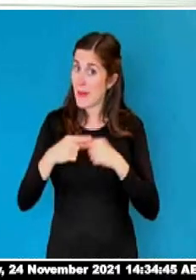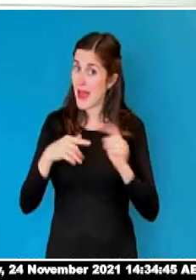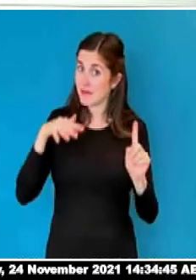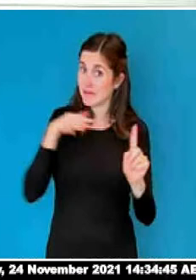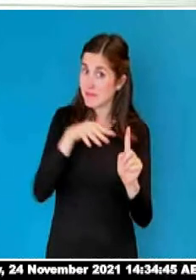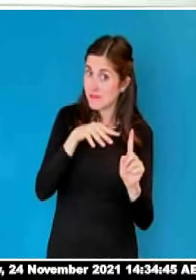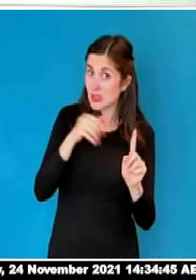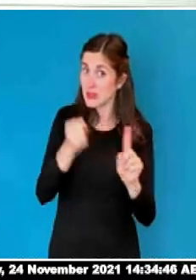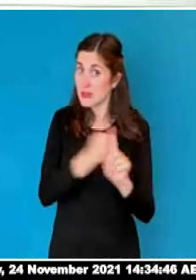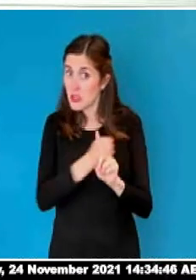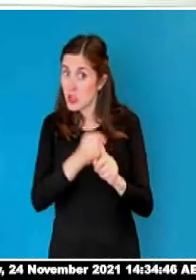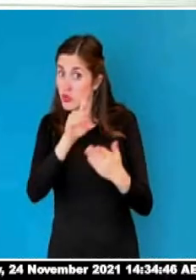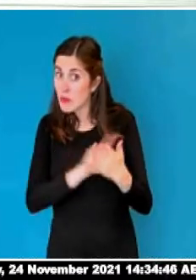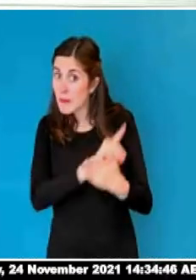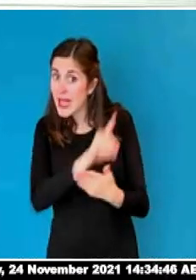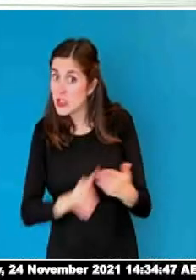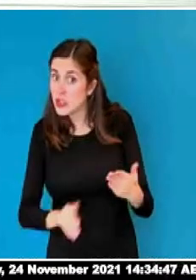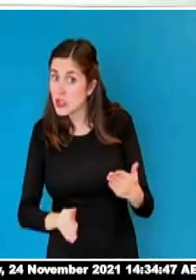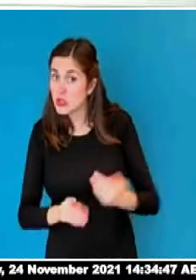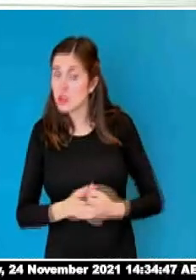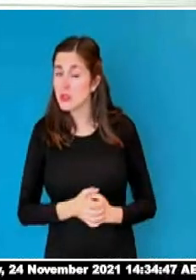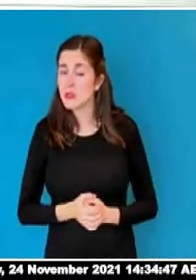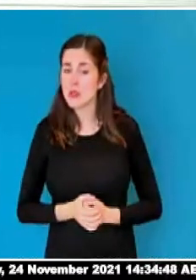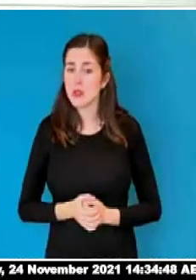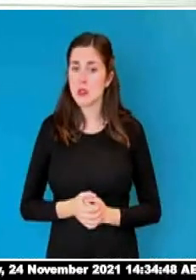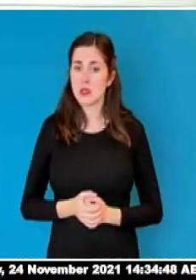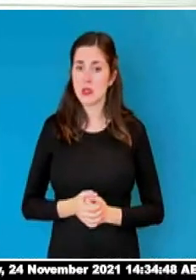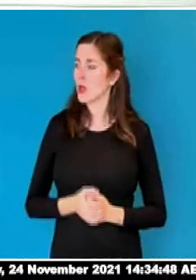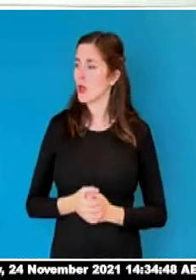No, there is not.